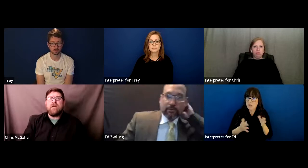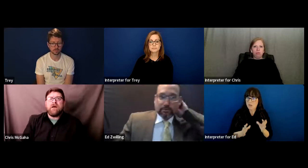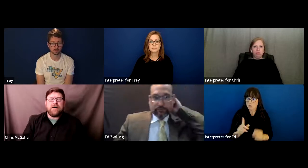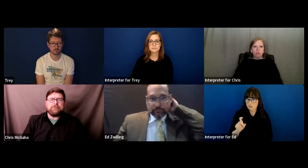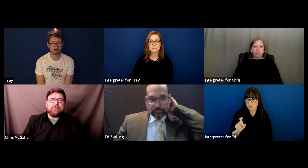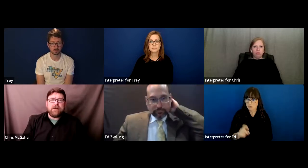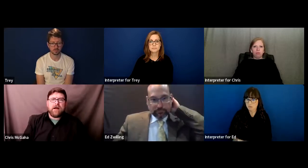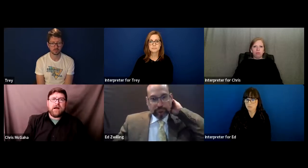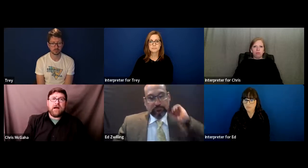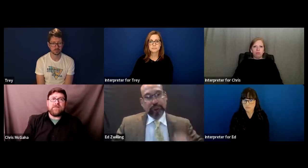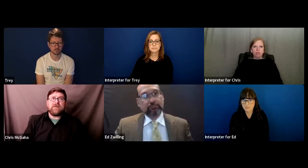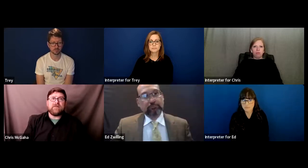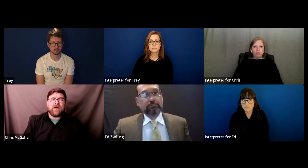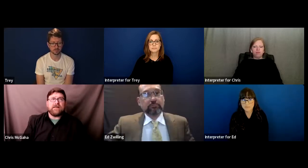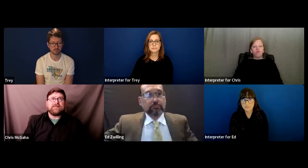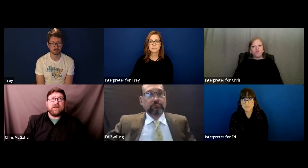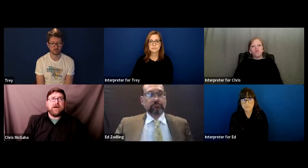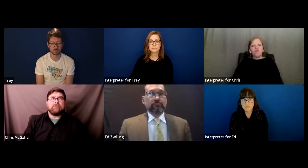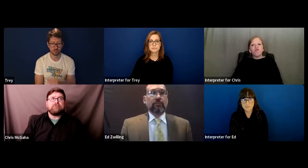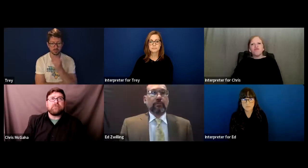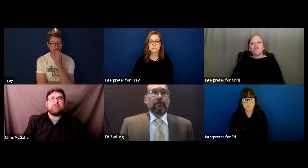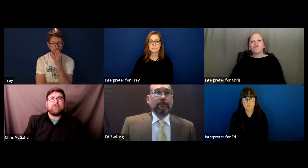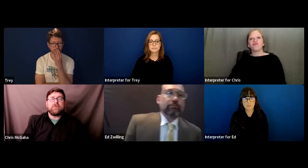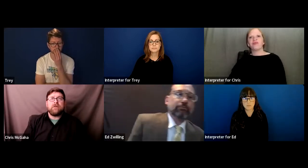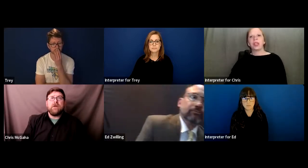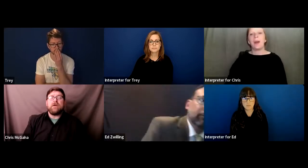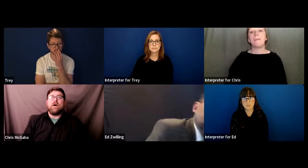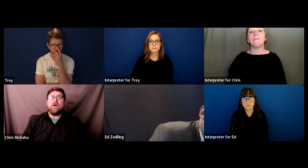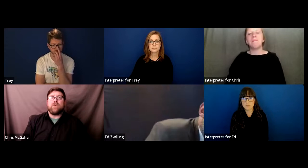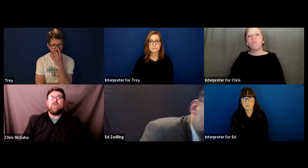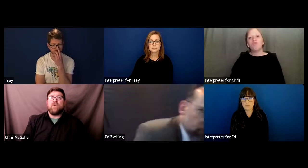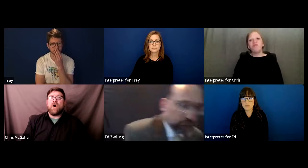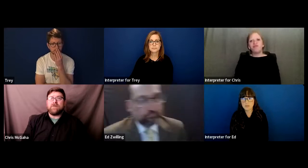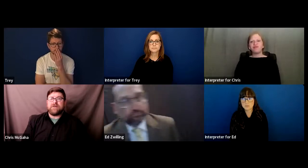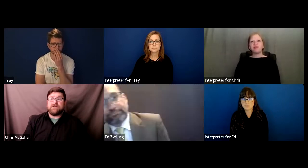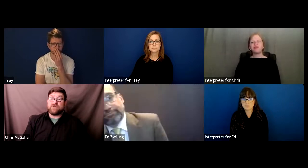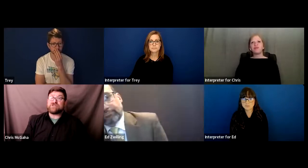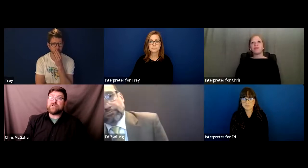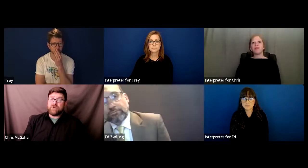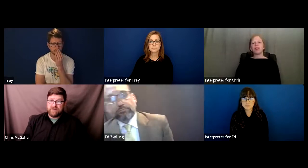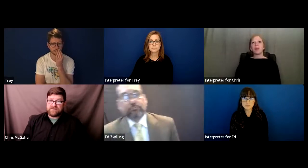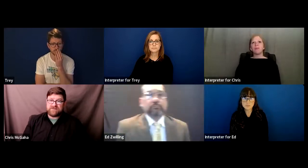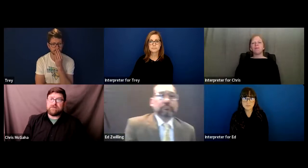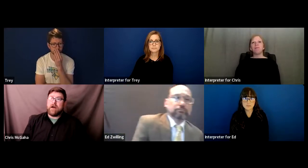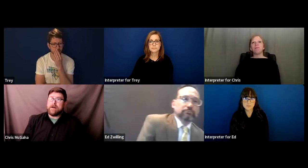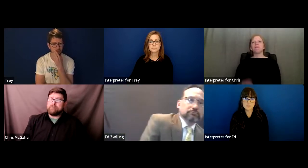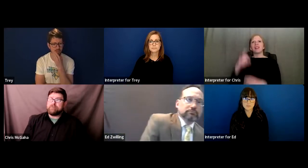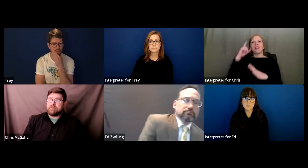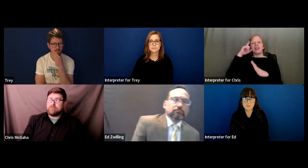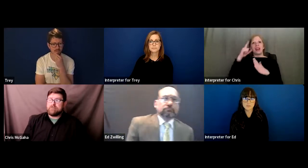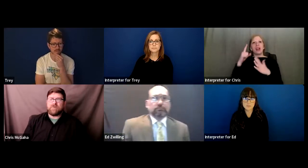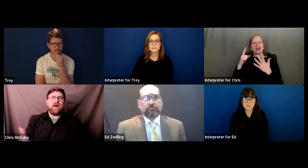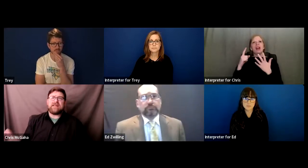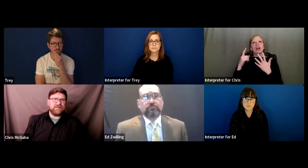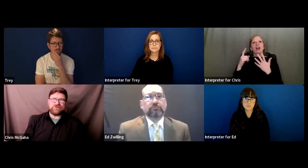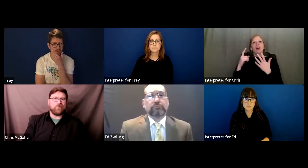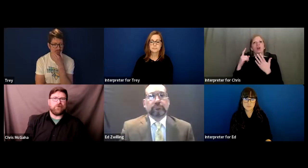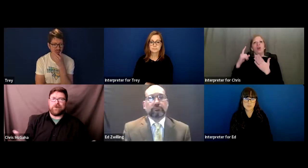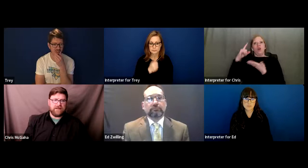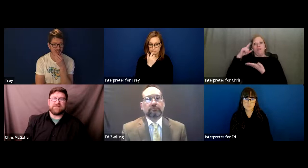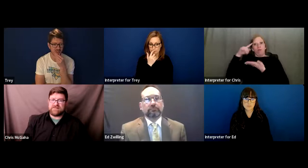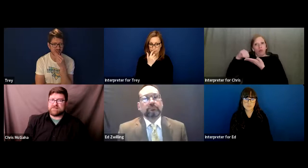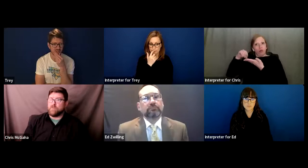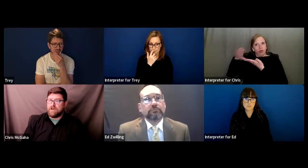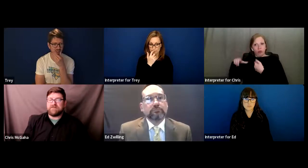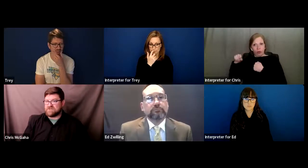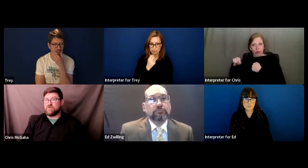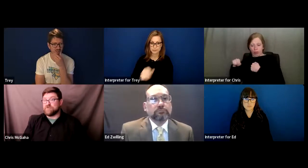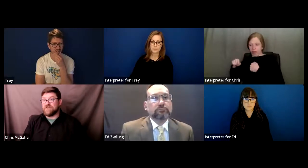Chris: I think that often for students providing an interpreter is what the schools